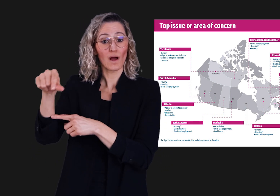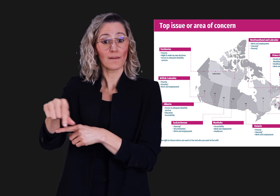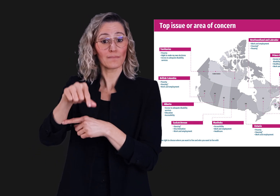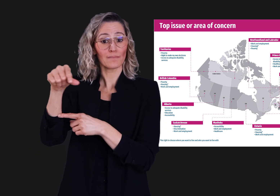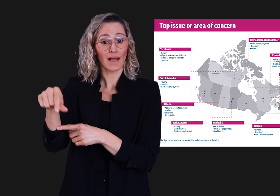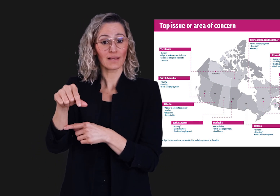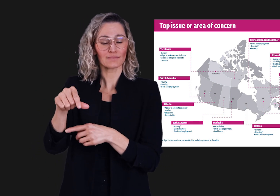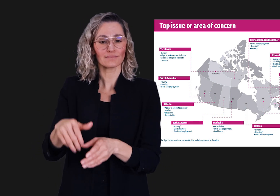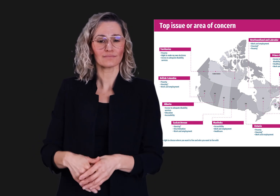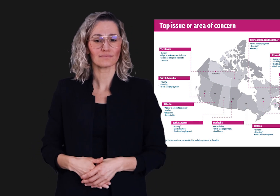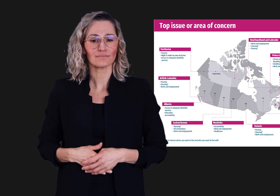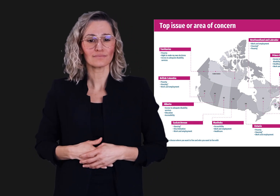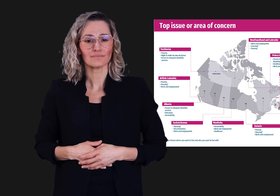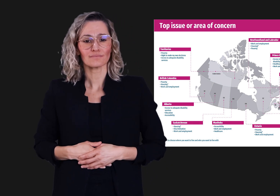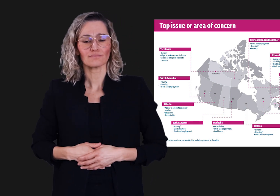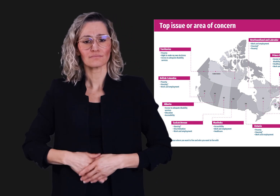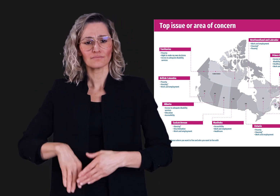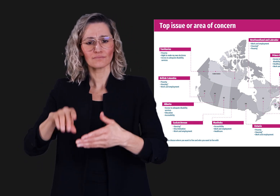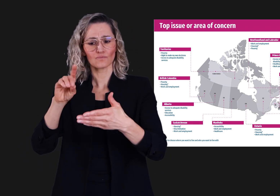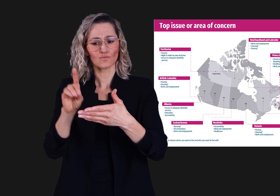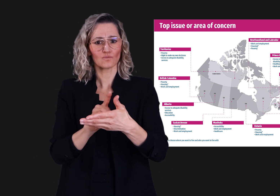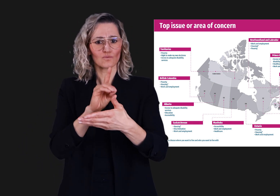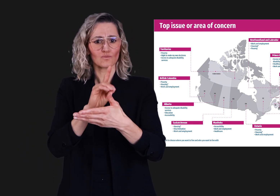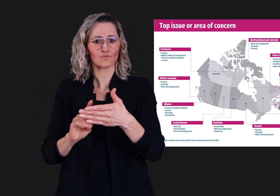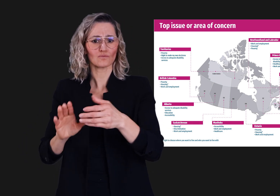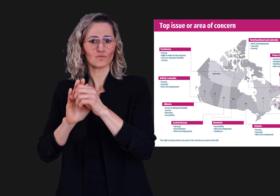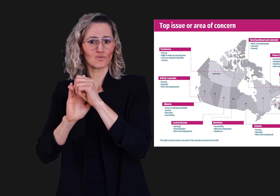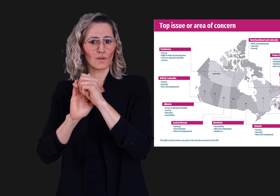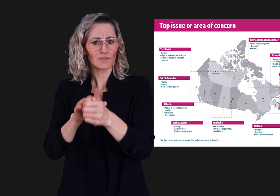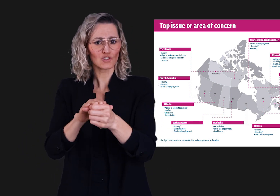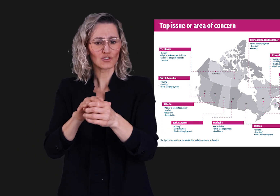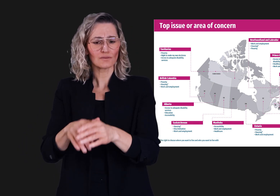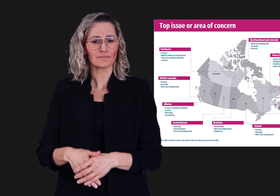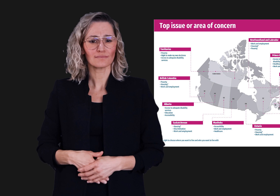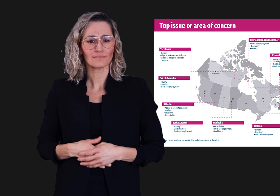Quebec • Discrimination